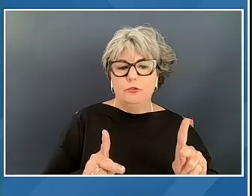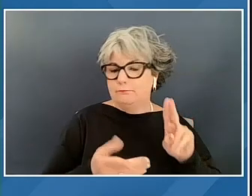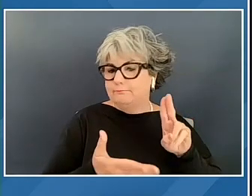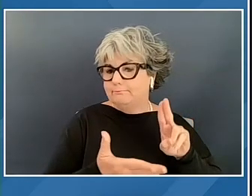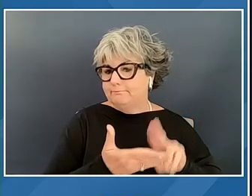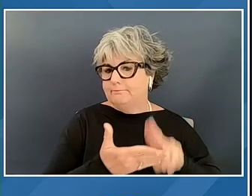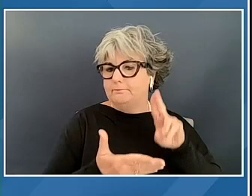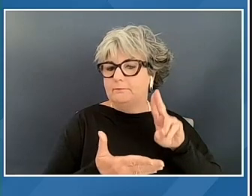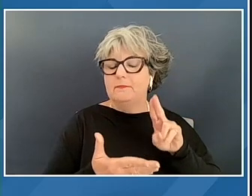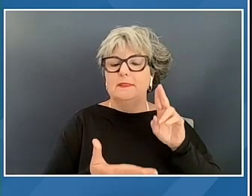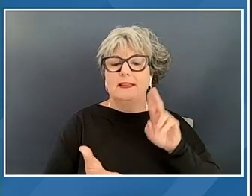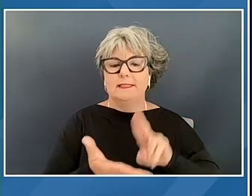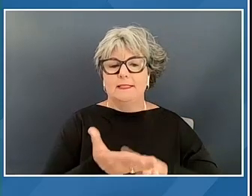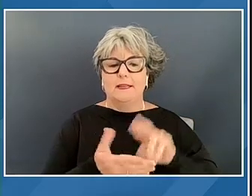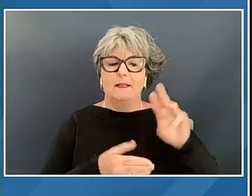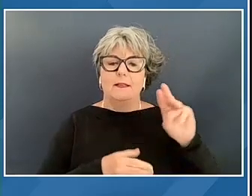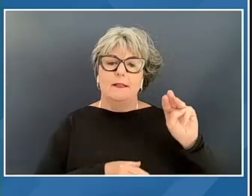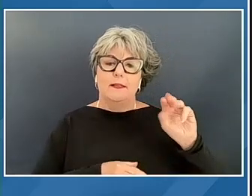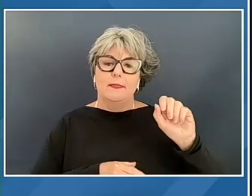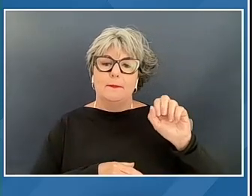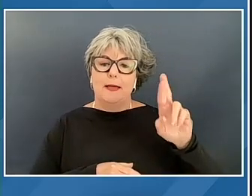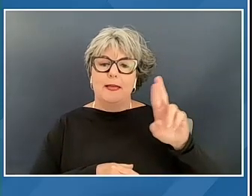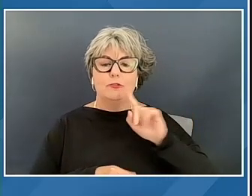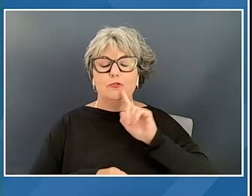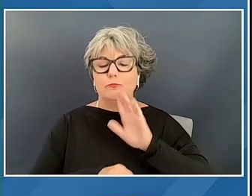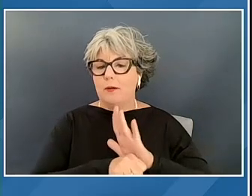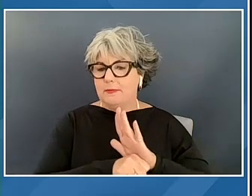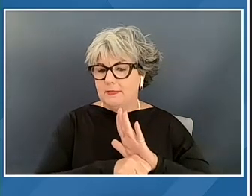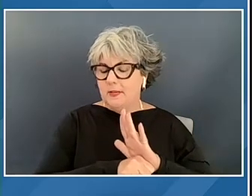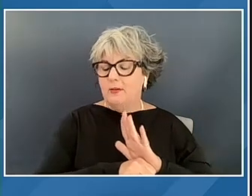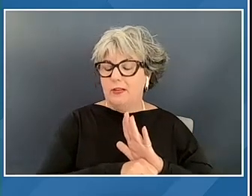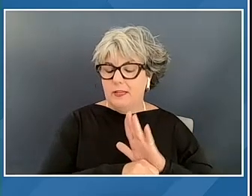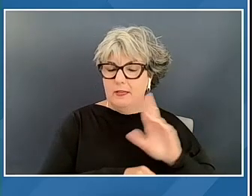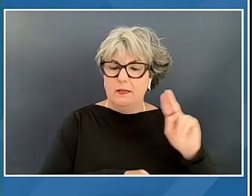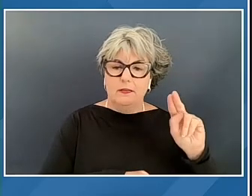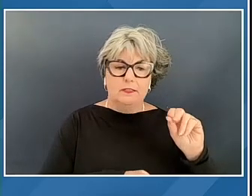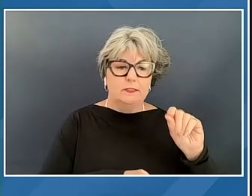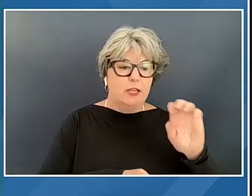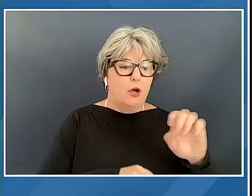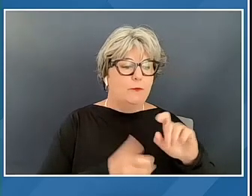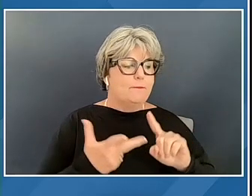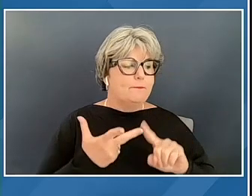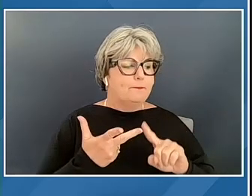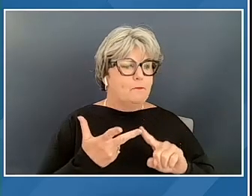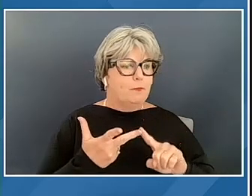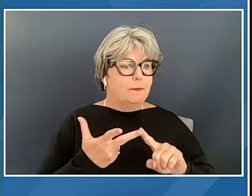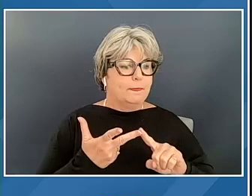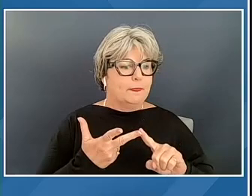note is important. And then also possibly considering regarding Parent PLUS Loan borrowers and